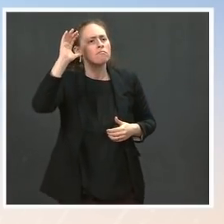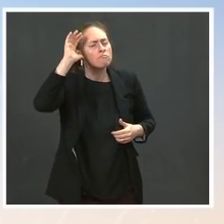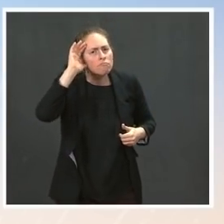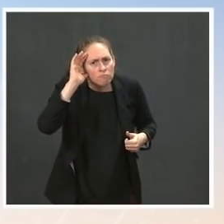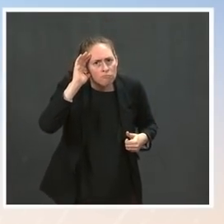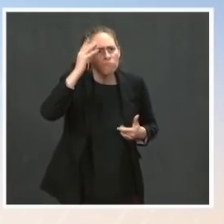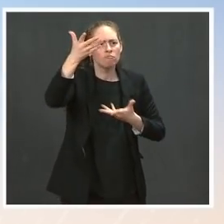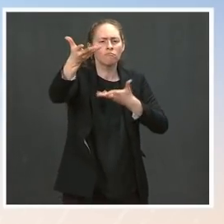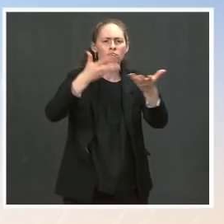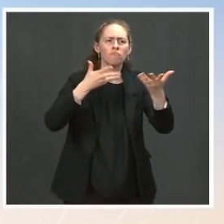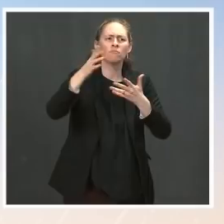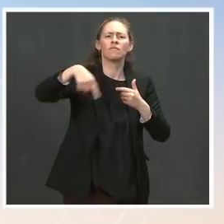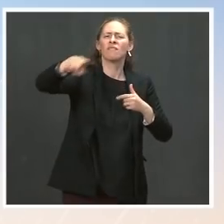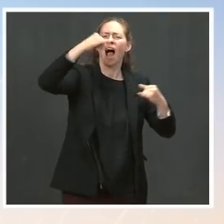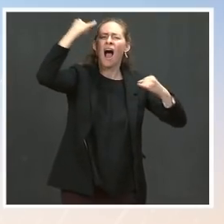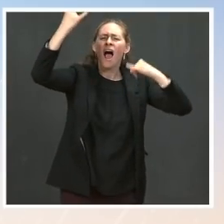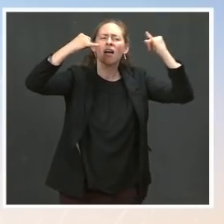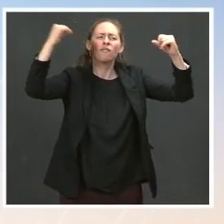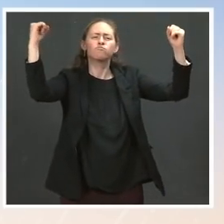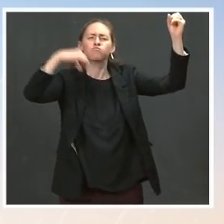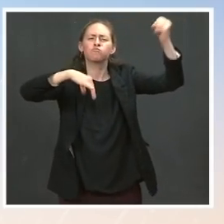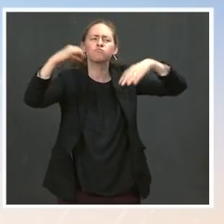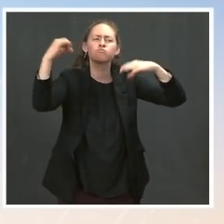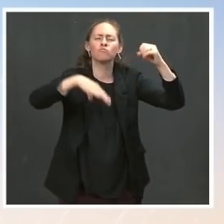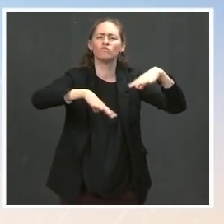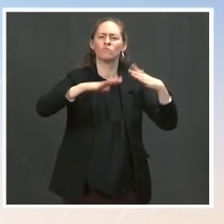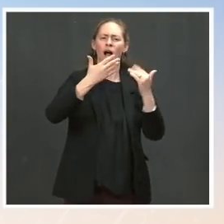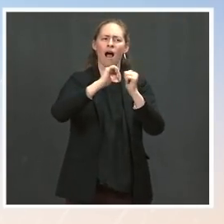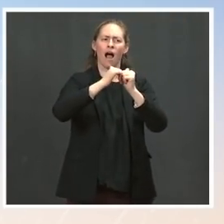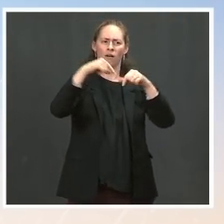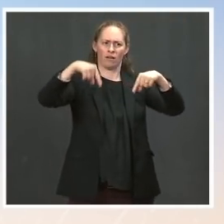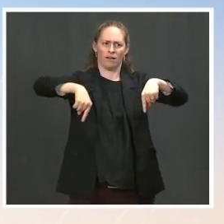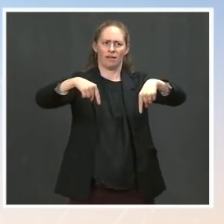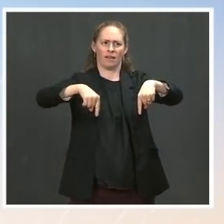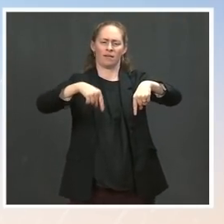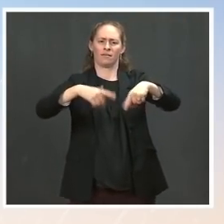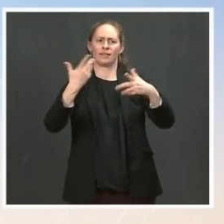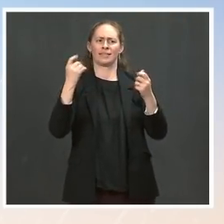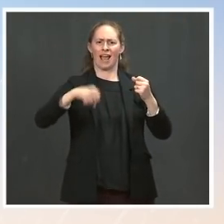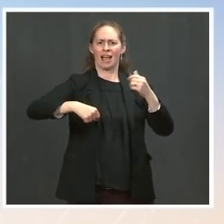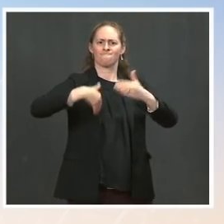about how to move forward this package in a bipartisan manner. The Press: So is he willing to negotiate on the scope